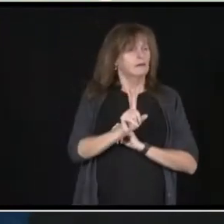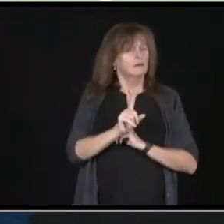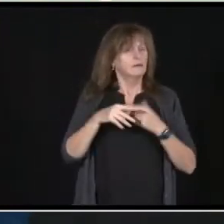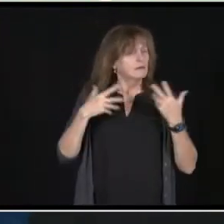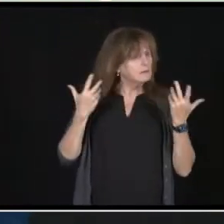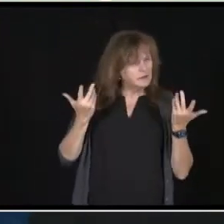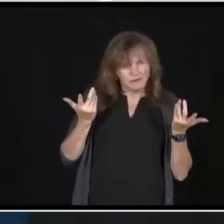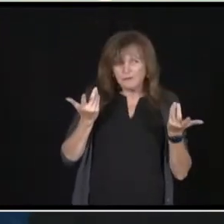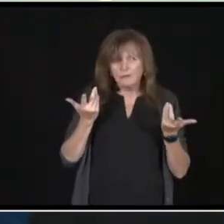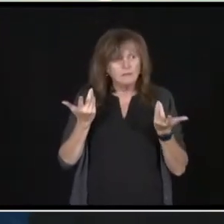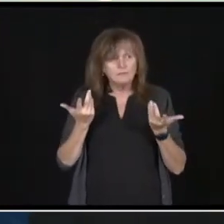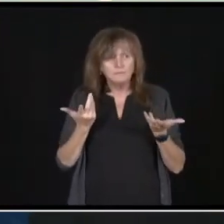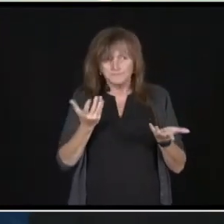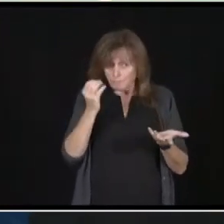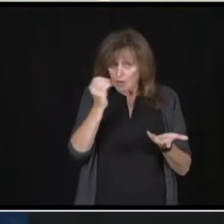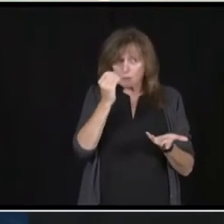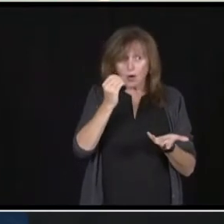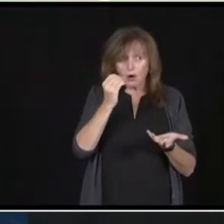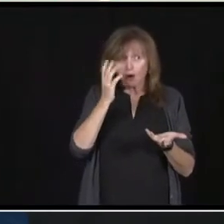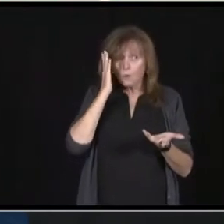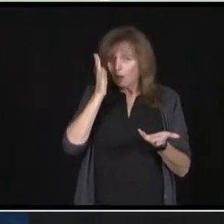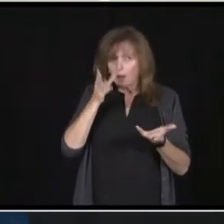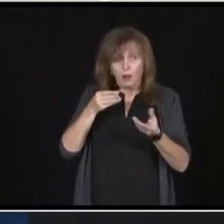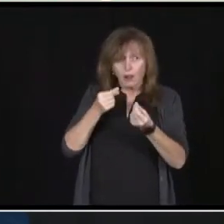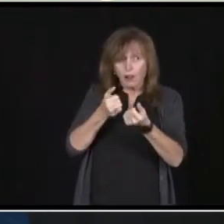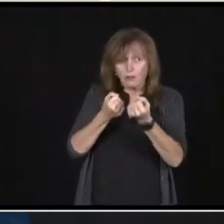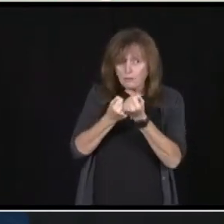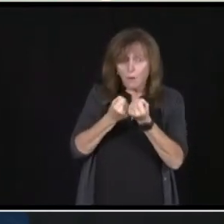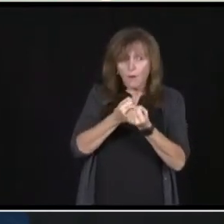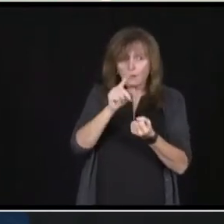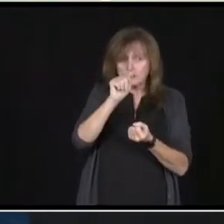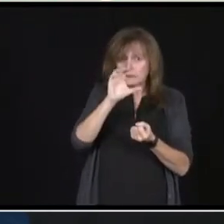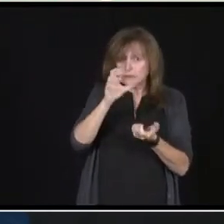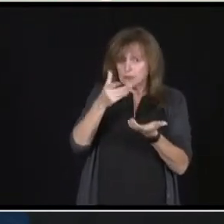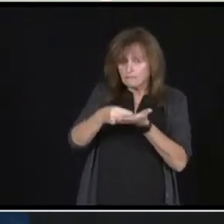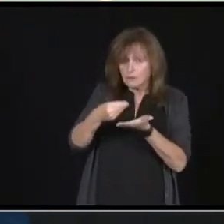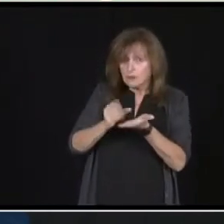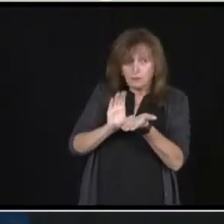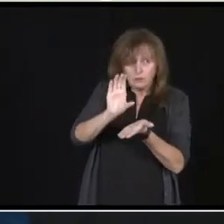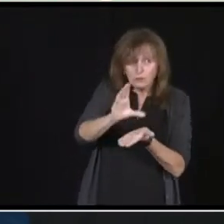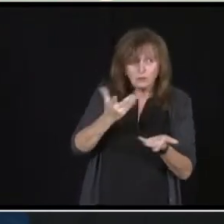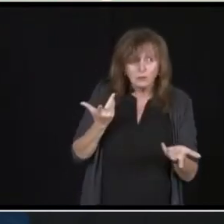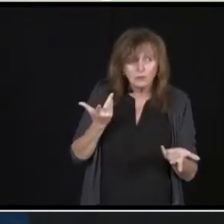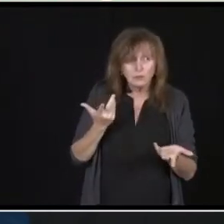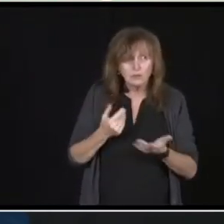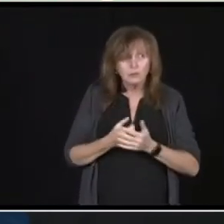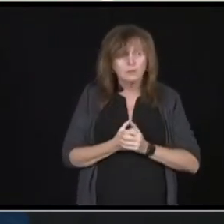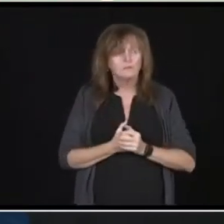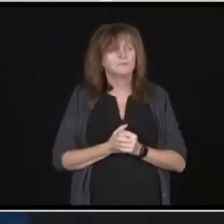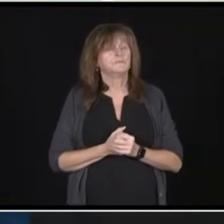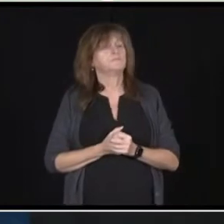The buses full, yet the weight and get on the next one. That was the response to a frustrated passenger I